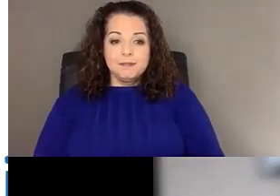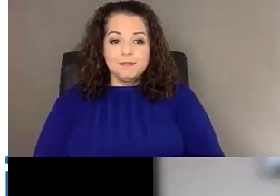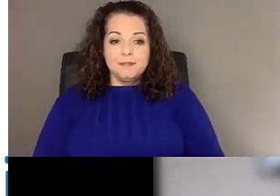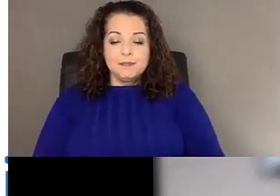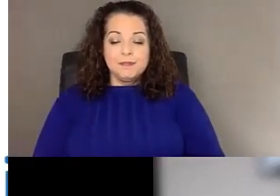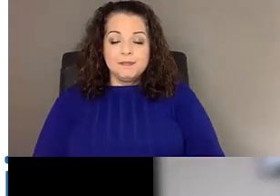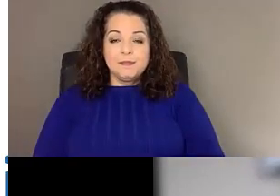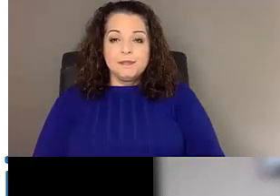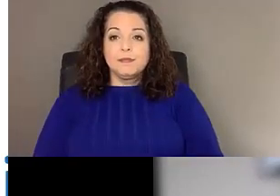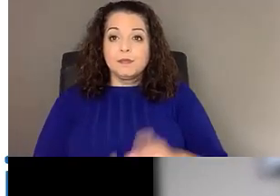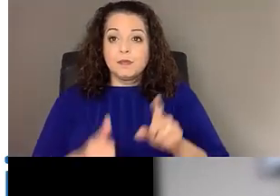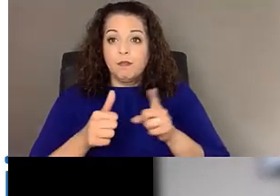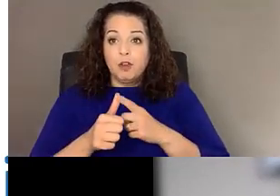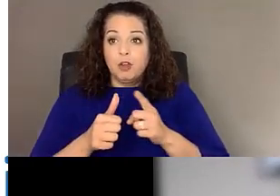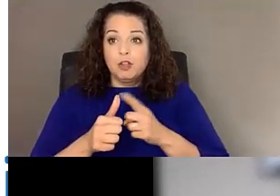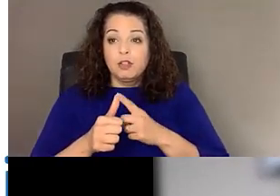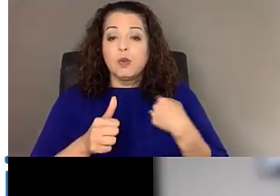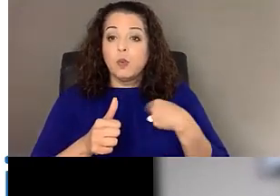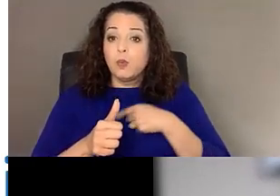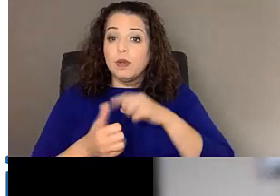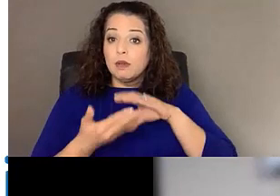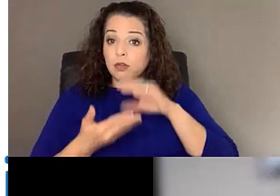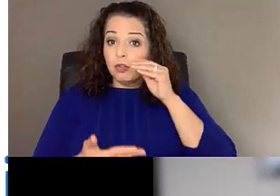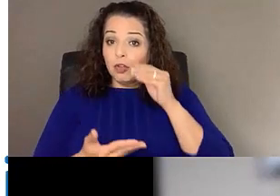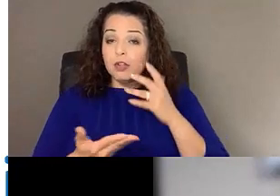First of all, we found that for lay audiences,